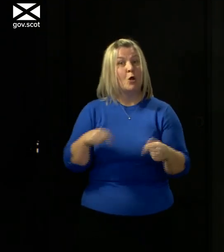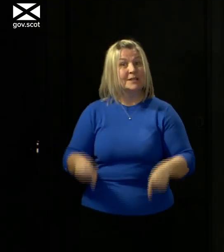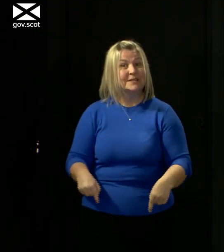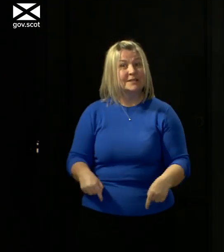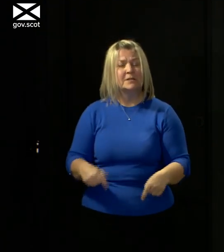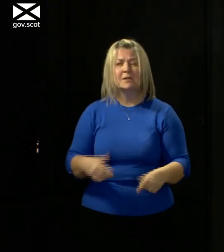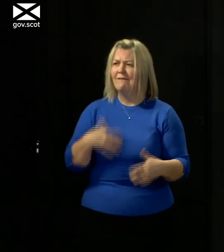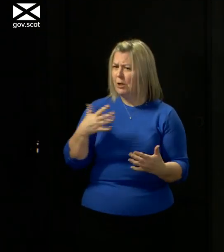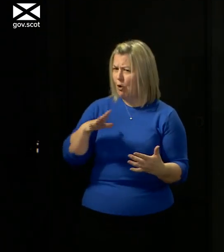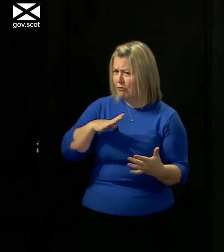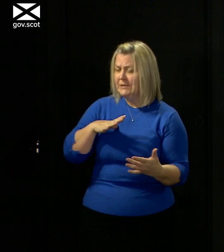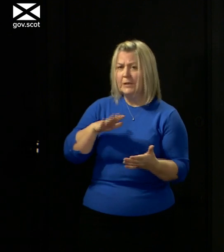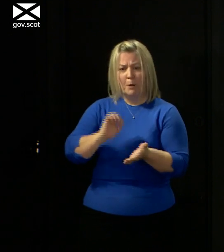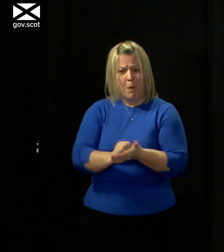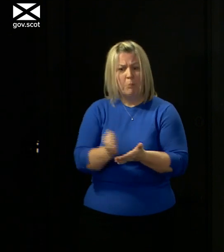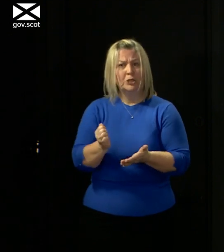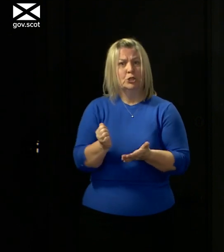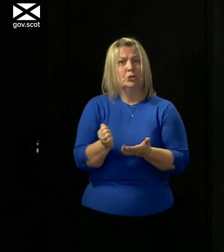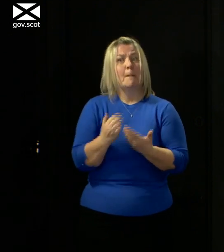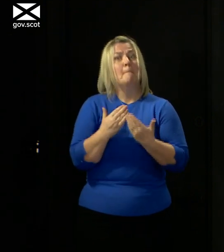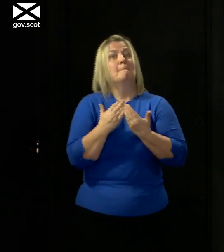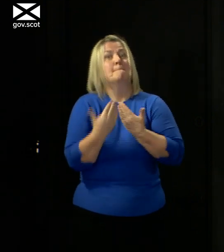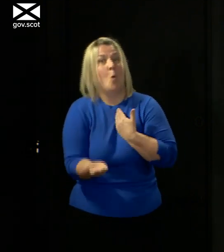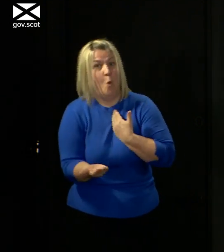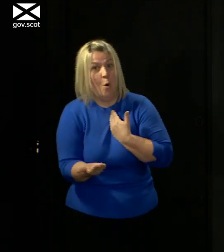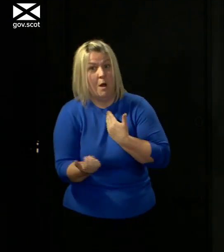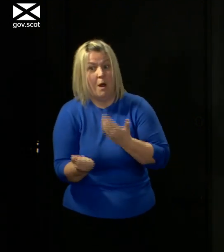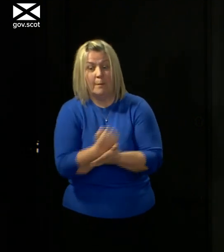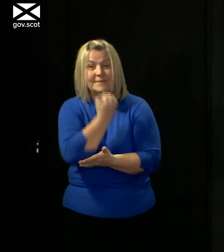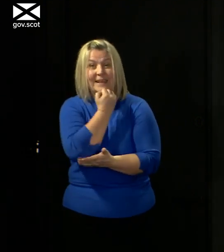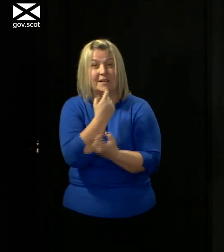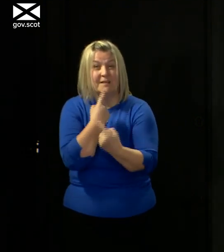already more and certainly more up-to-date information than any other